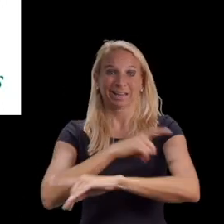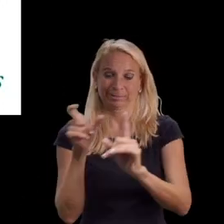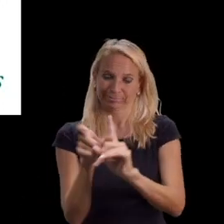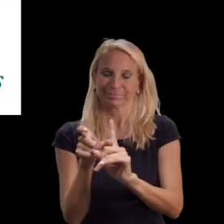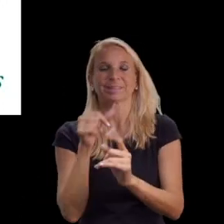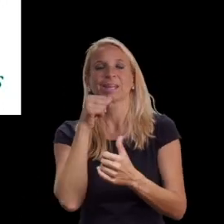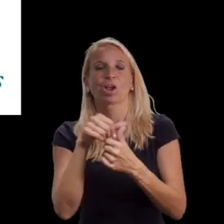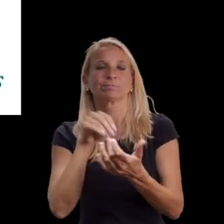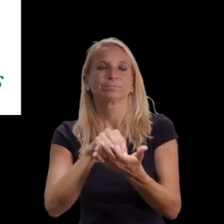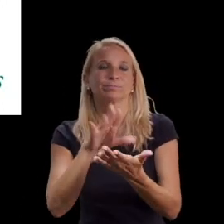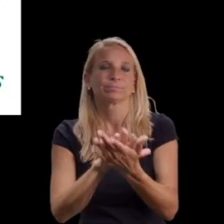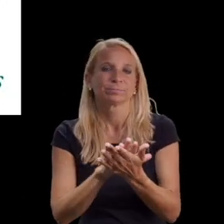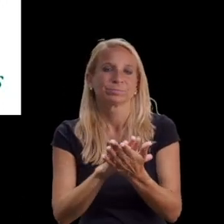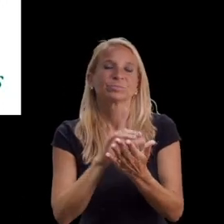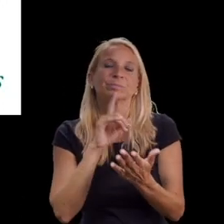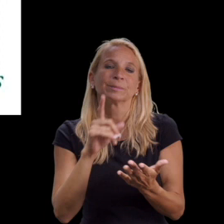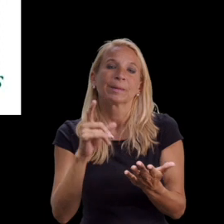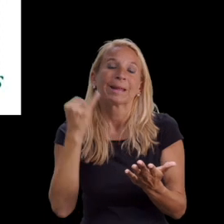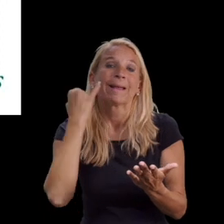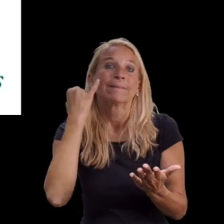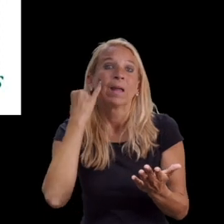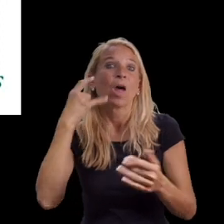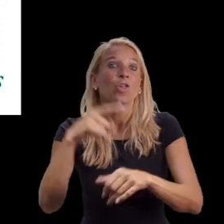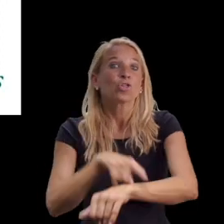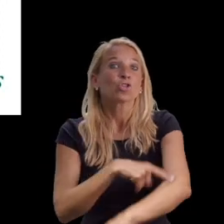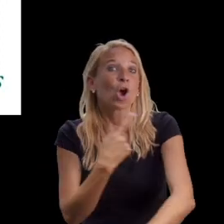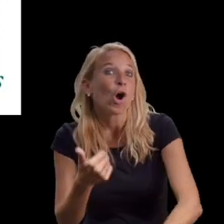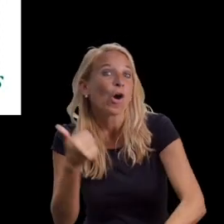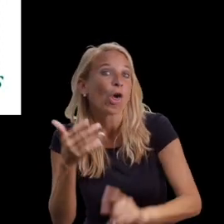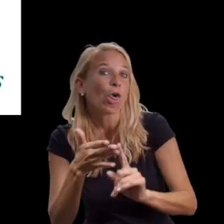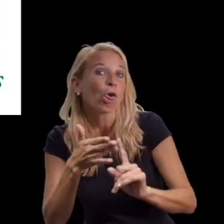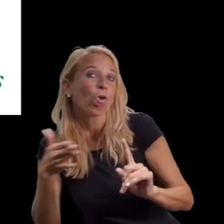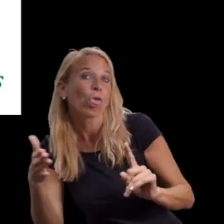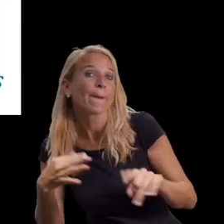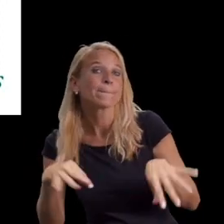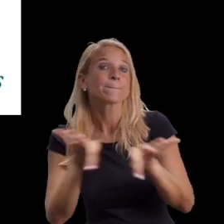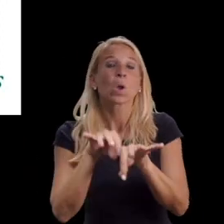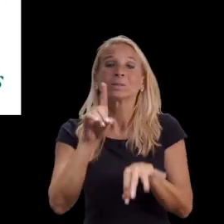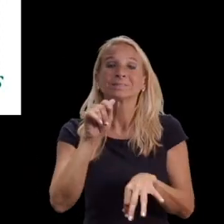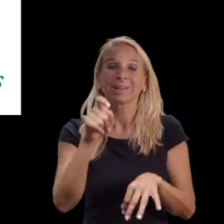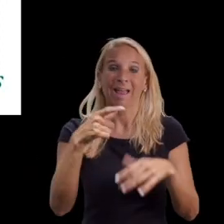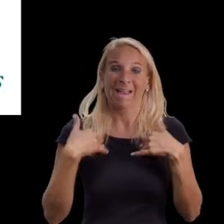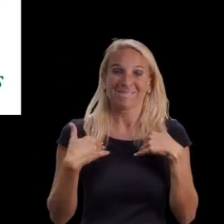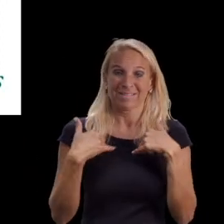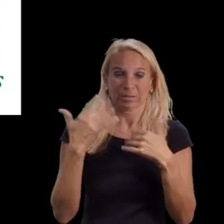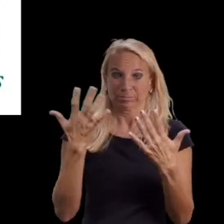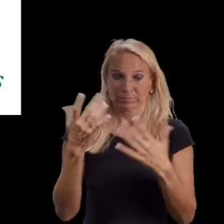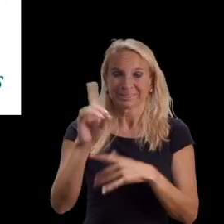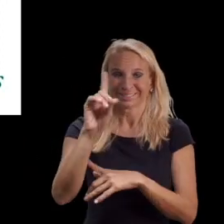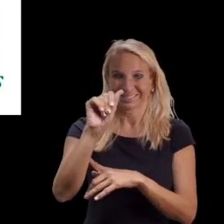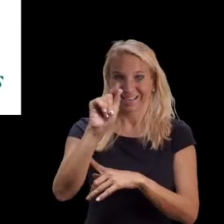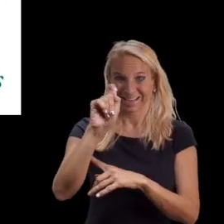If it's longer, the importance of that date is that you have 10 days from that date